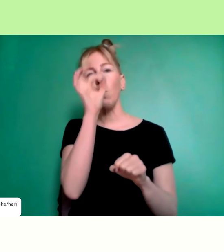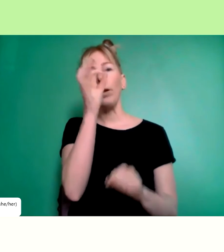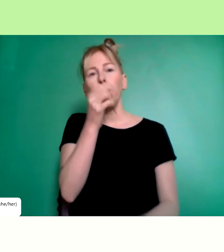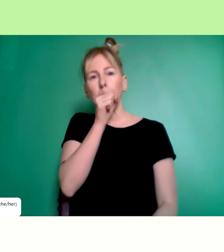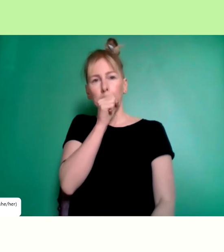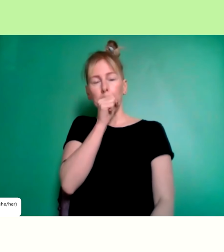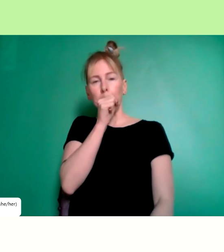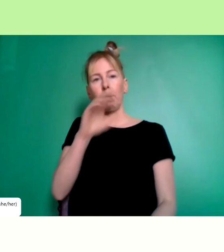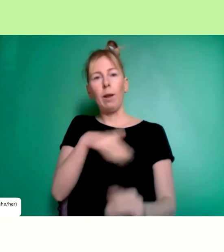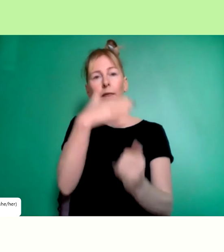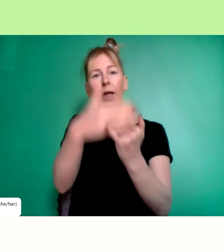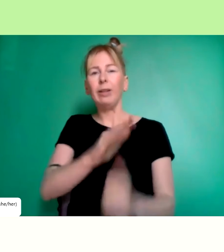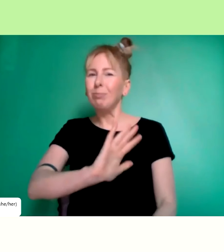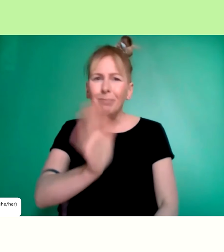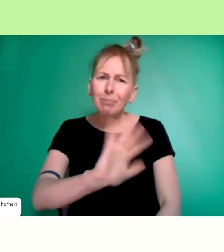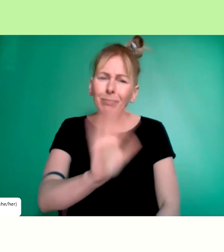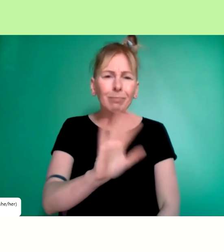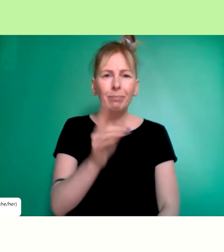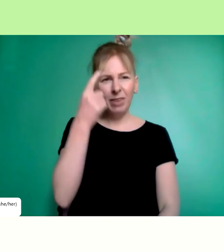So if you have anything that occurs to you, while we're talking,